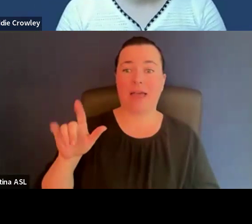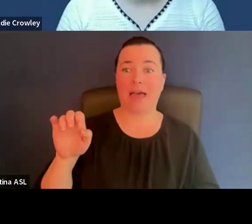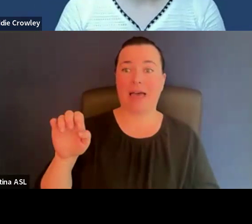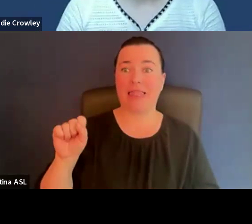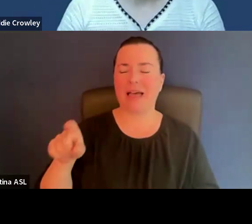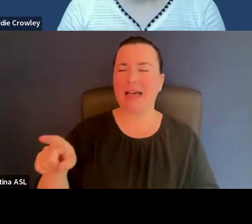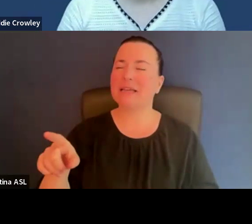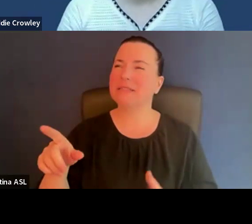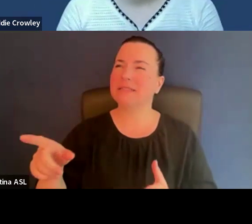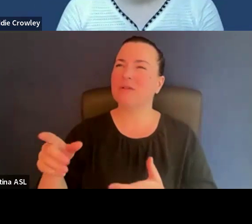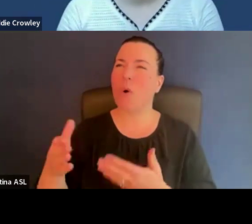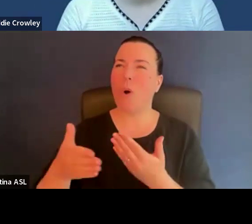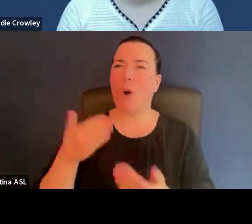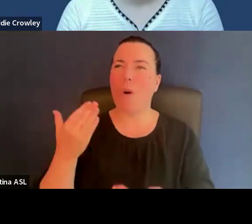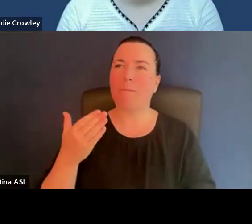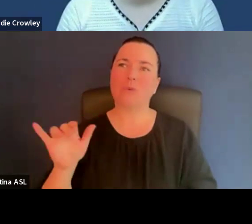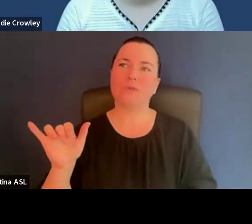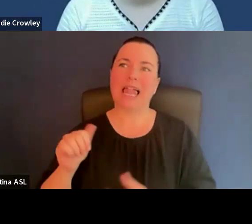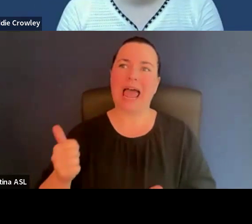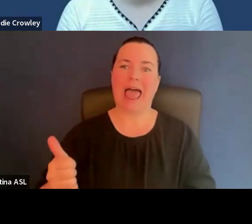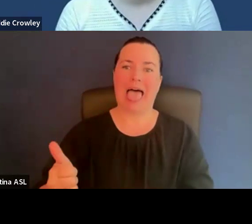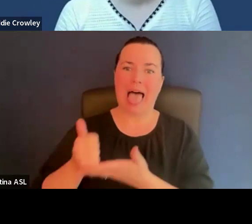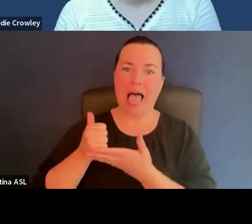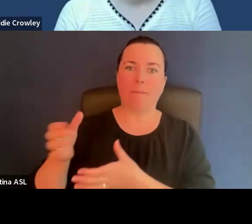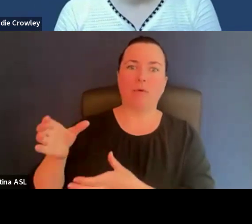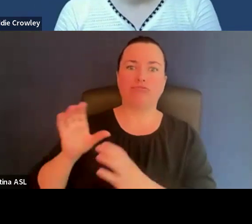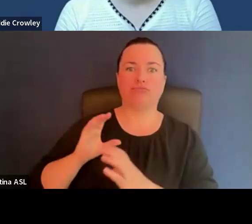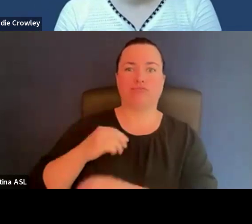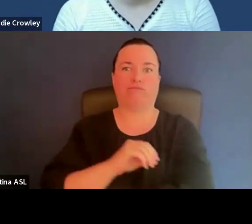for me emotionally as well as physically.